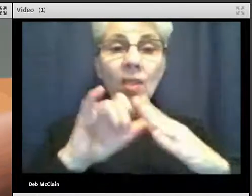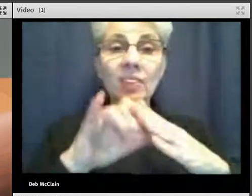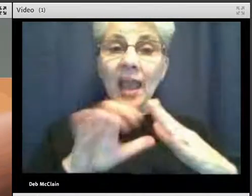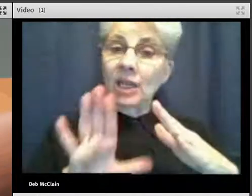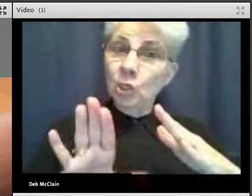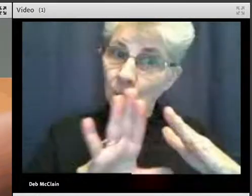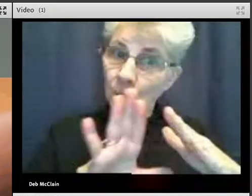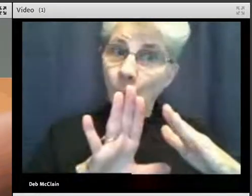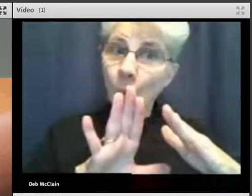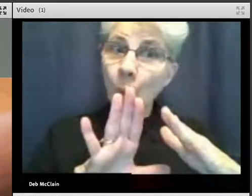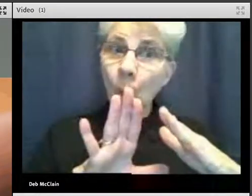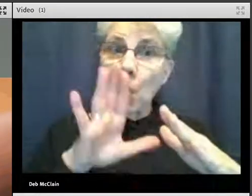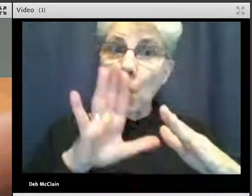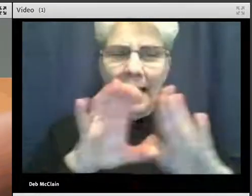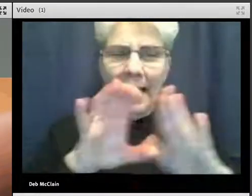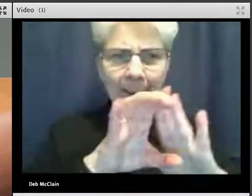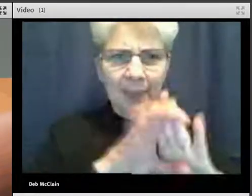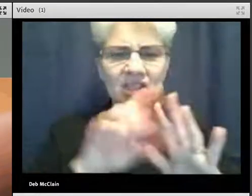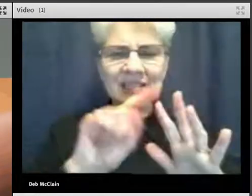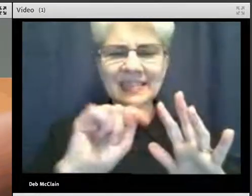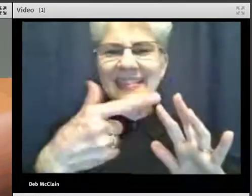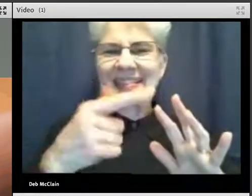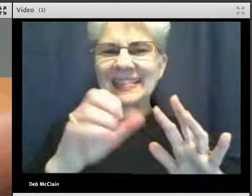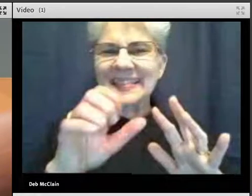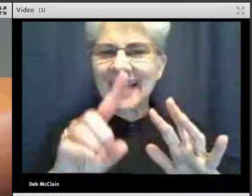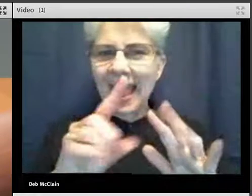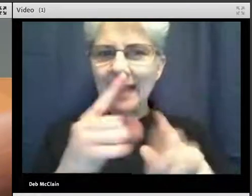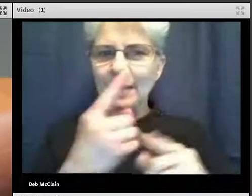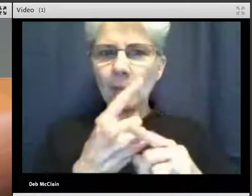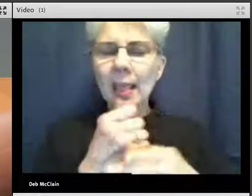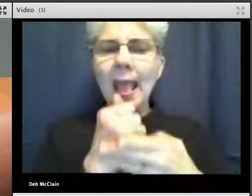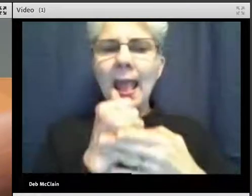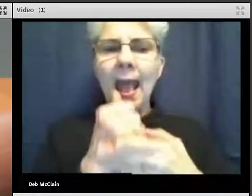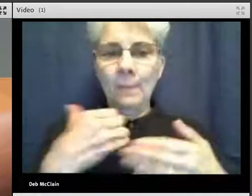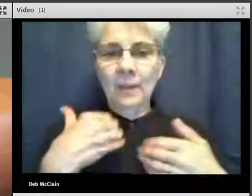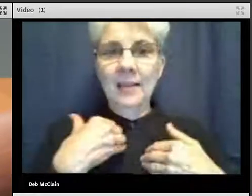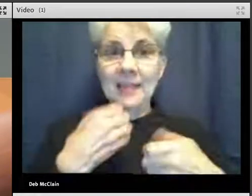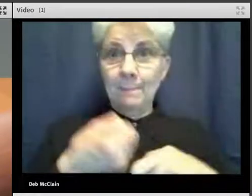that all of your images are tagged properly will help your content be found.